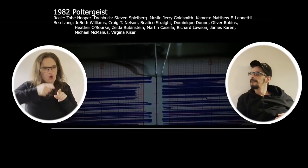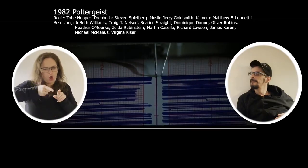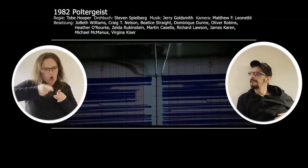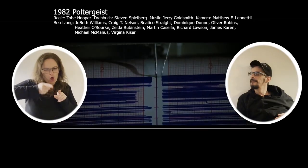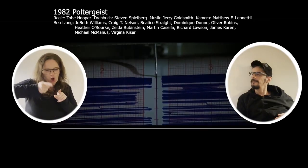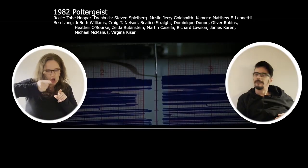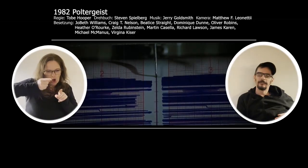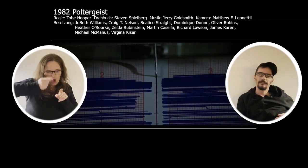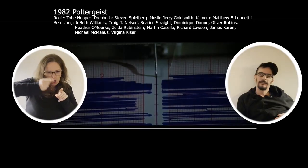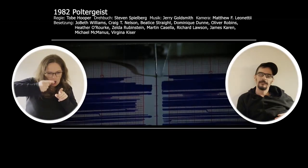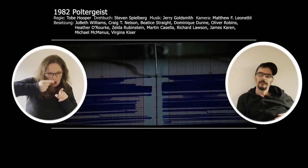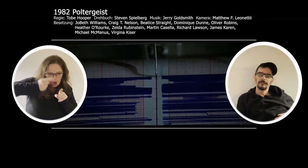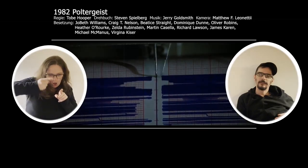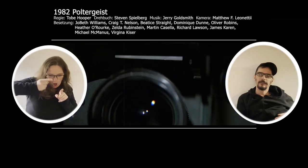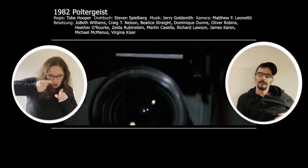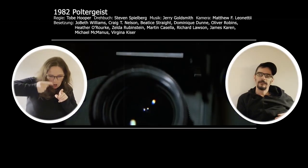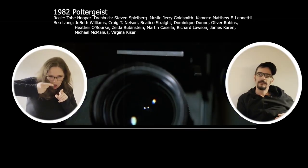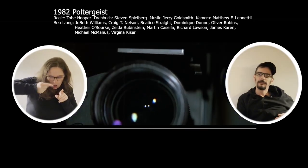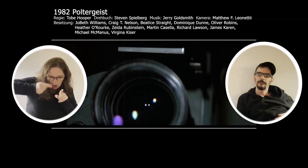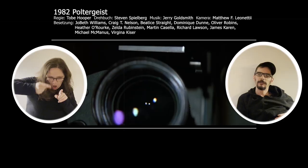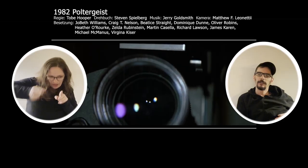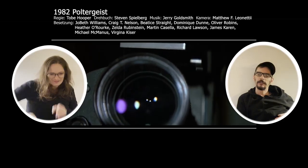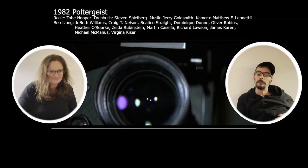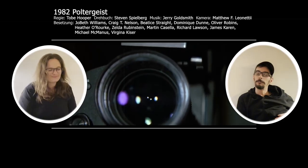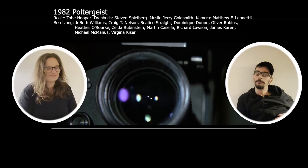Now the needle is swinging extremely seriously and relentlessly.